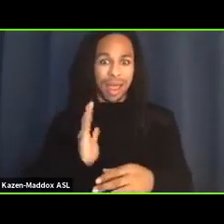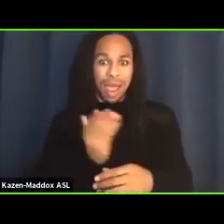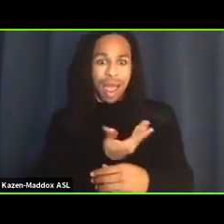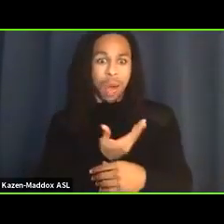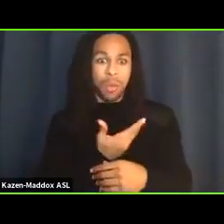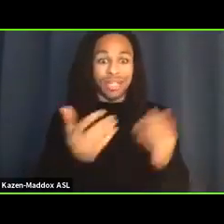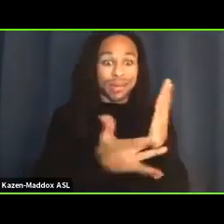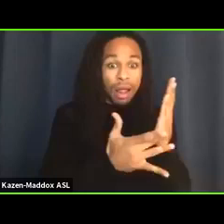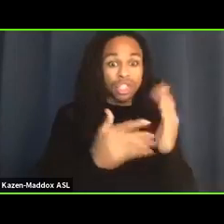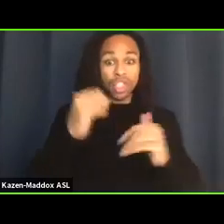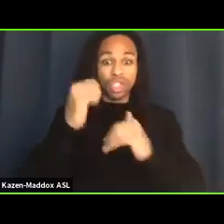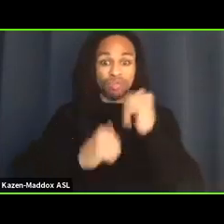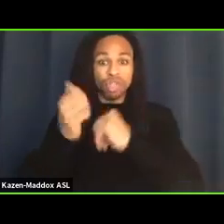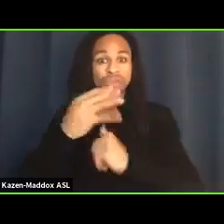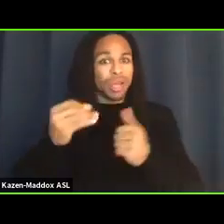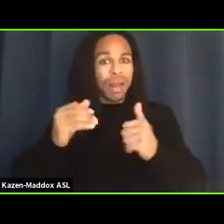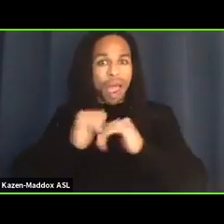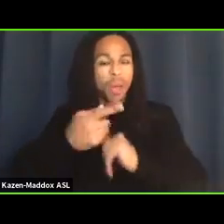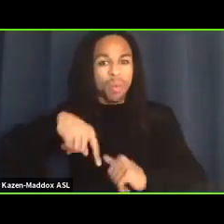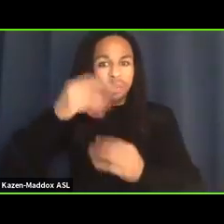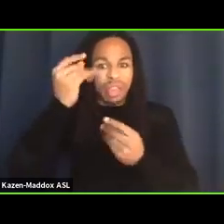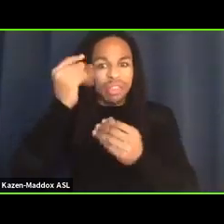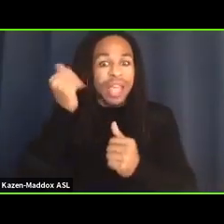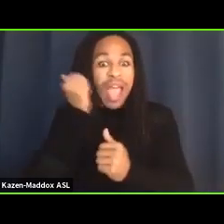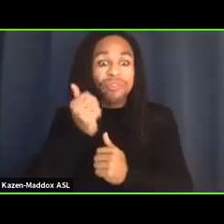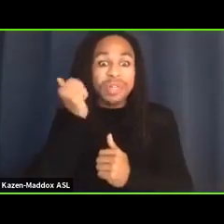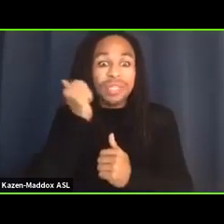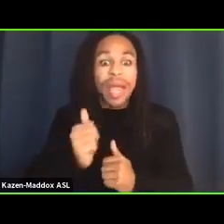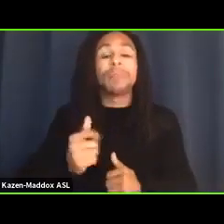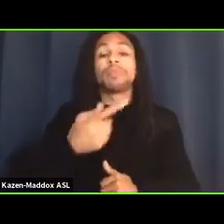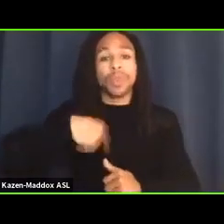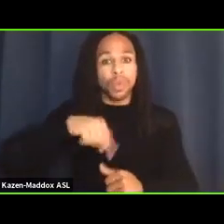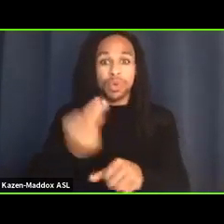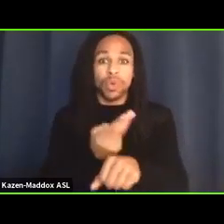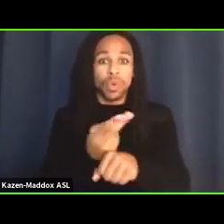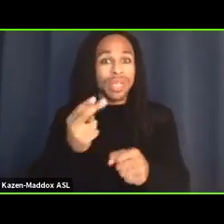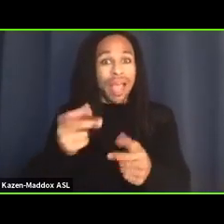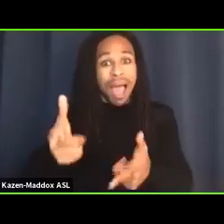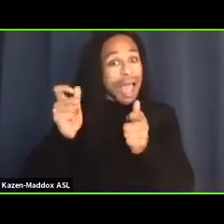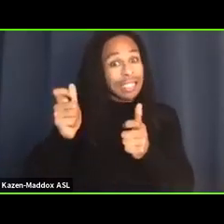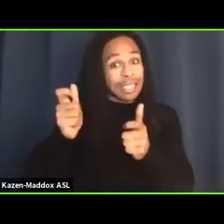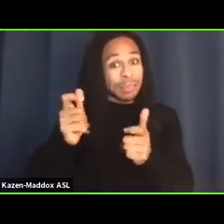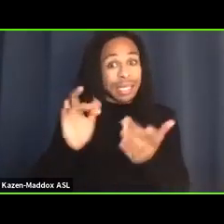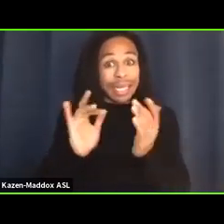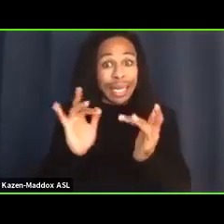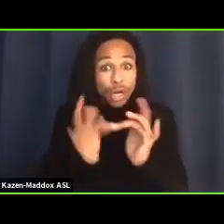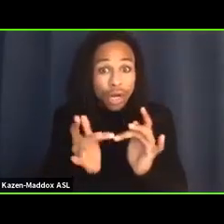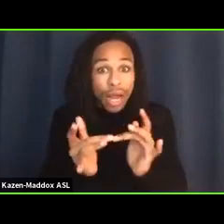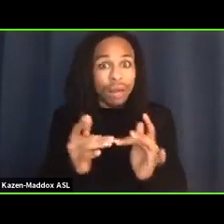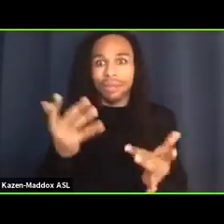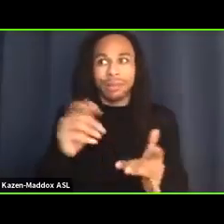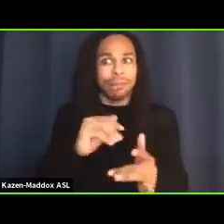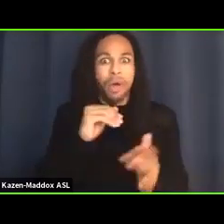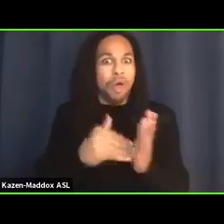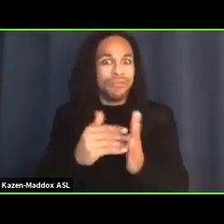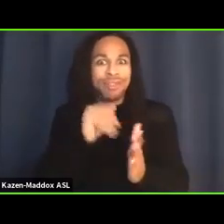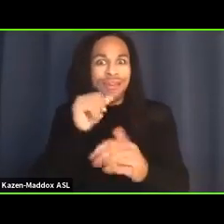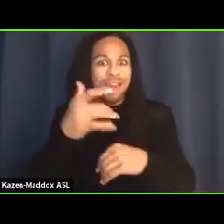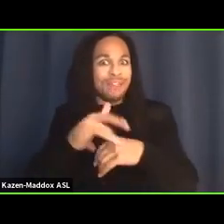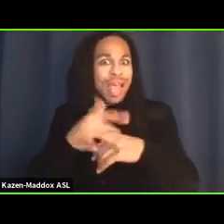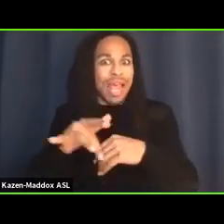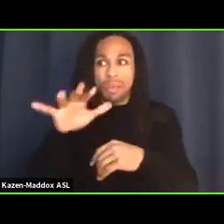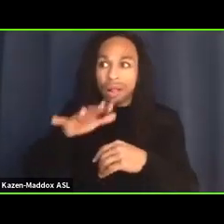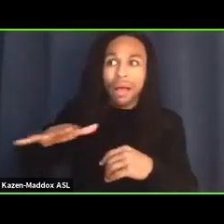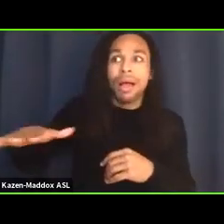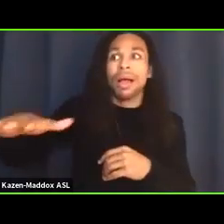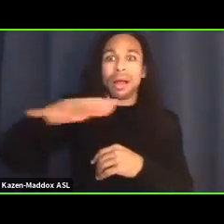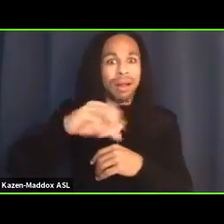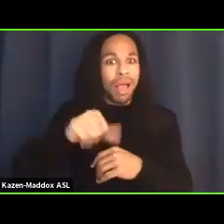original inhabitants and gave Manhattan its name, meaning the place we gather the